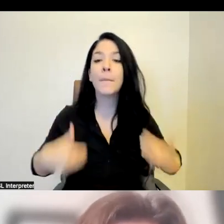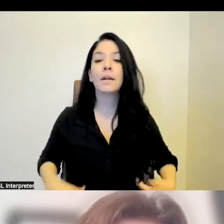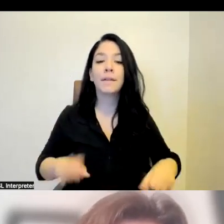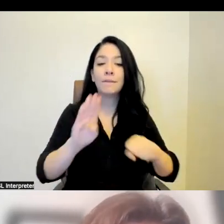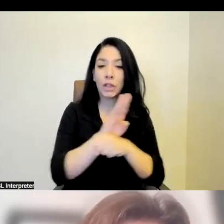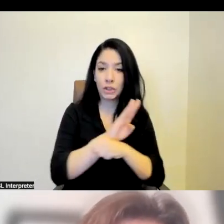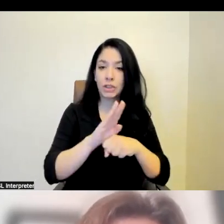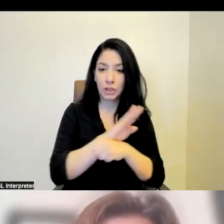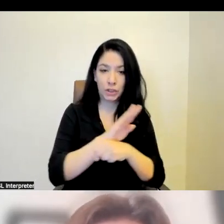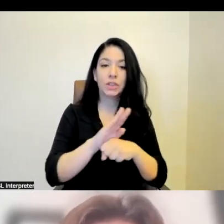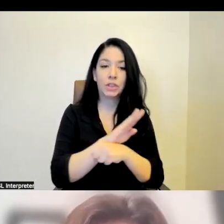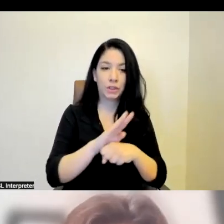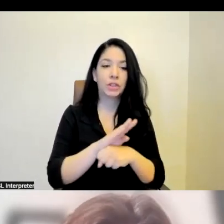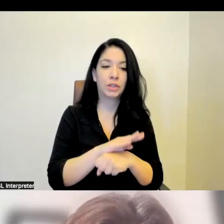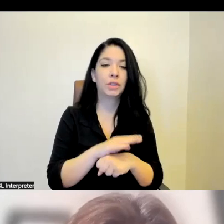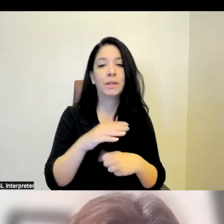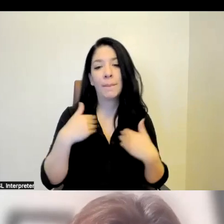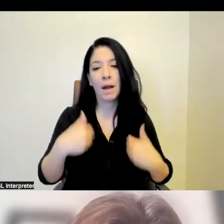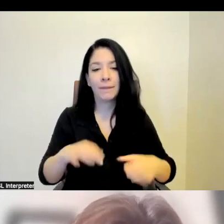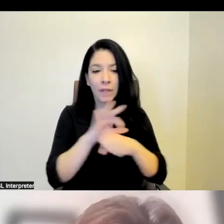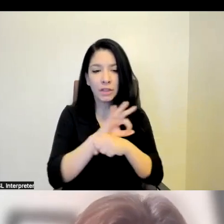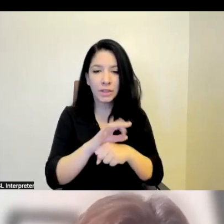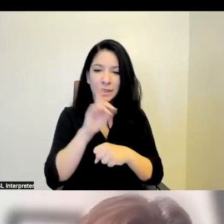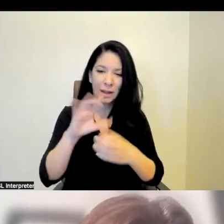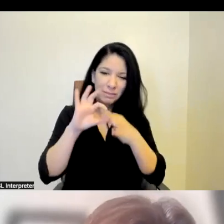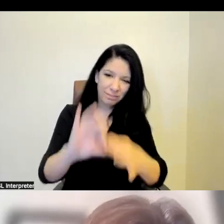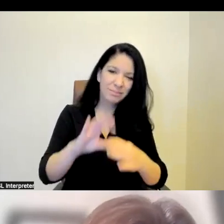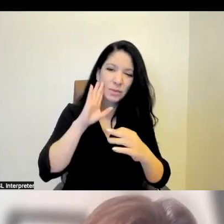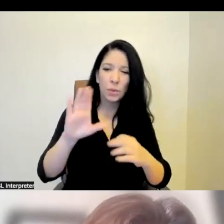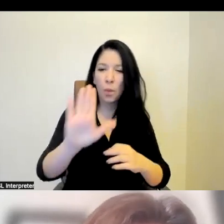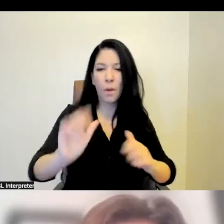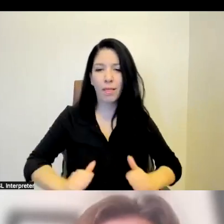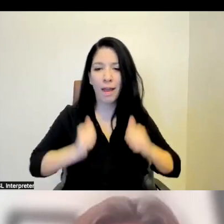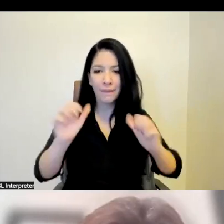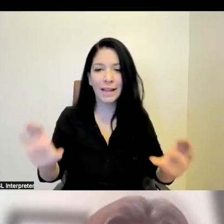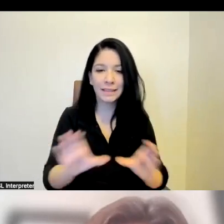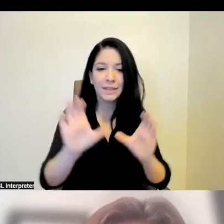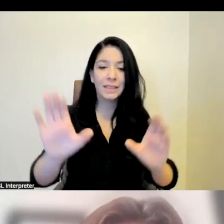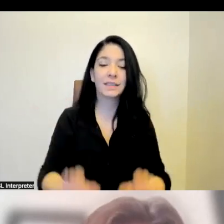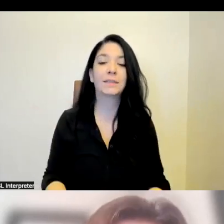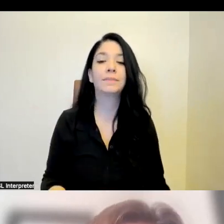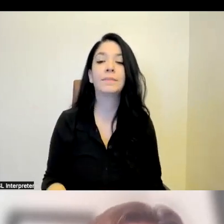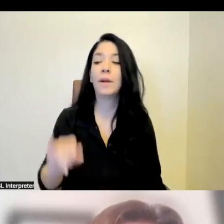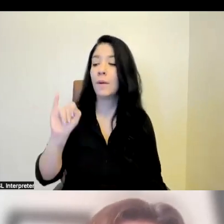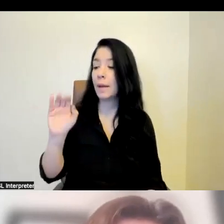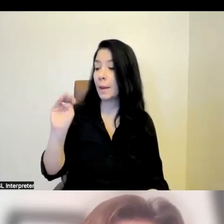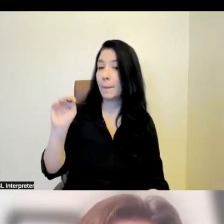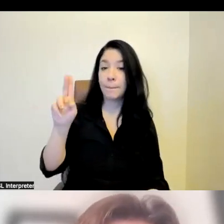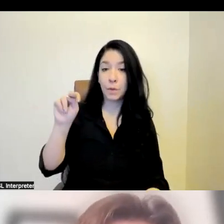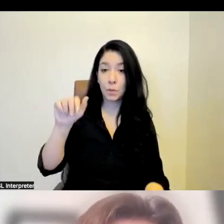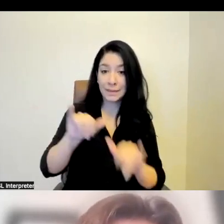also count as major life activities. And so the immune system is one. So a lot of people